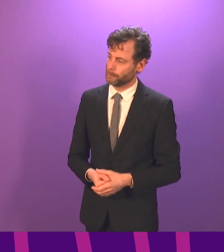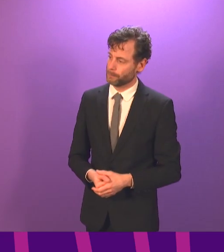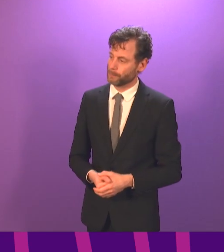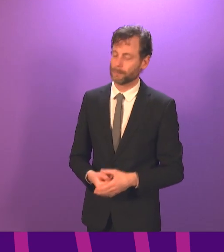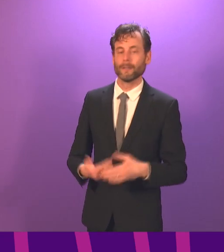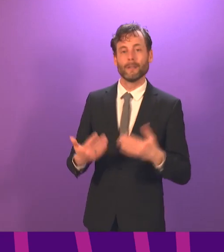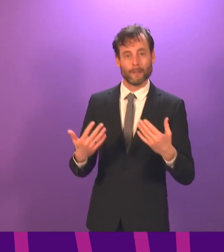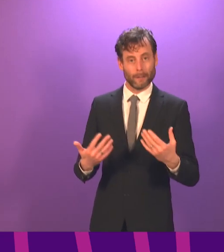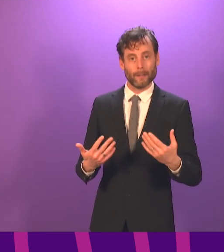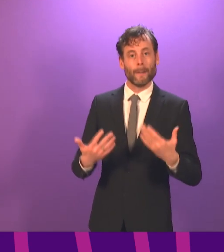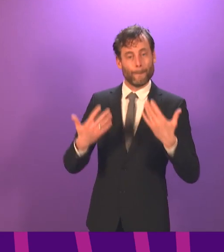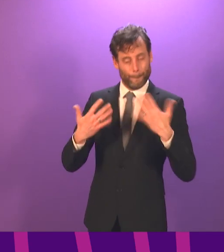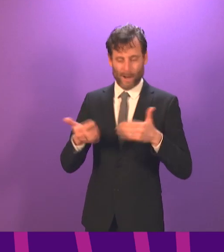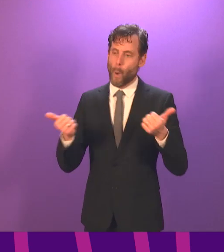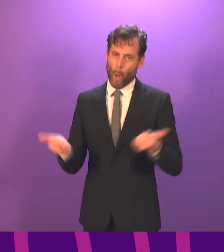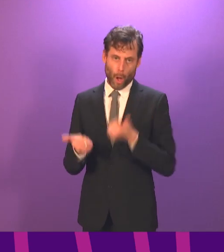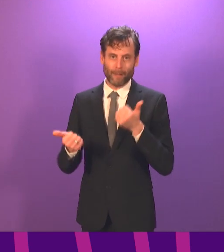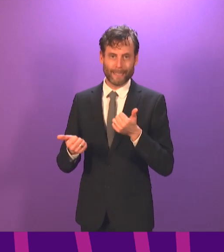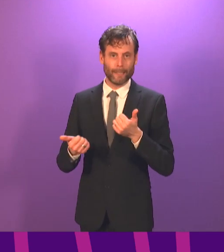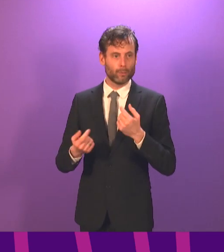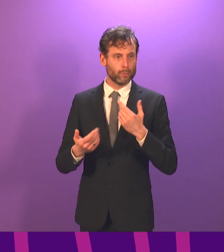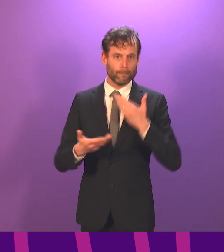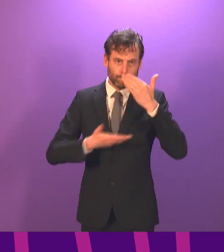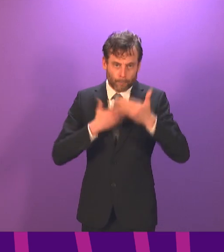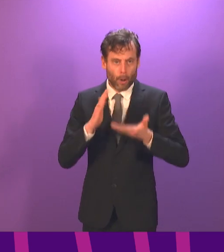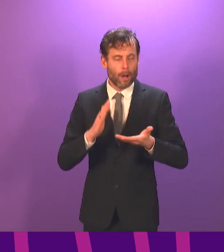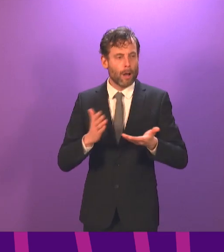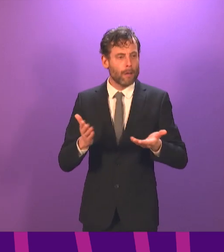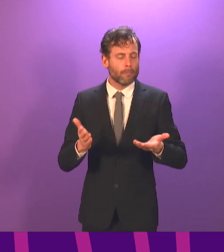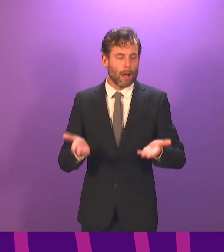Extensive work has already been done to raise awareness of the option of postal voting,